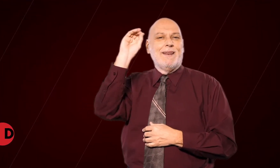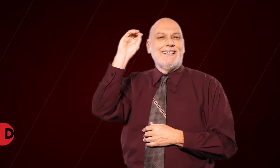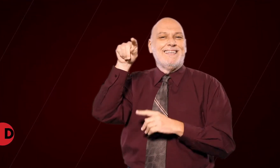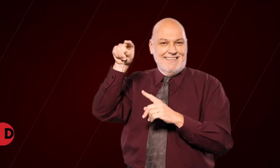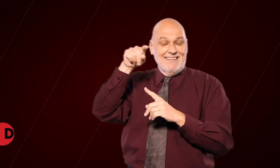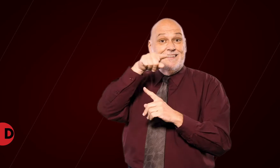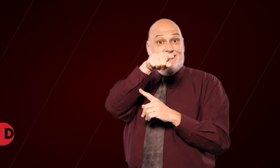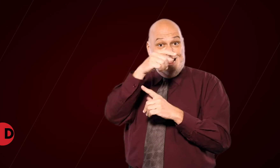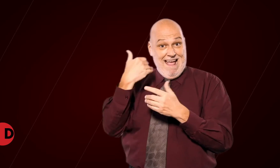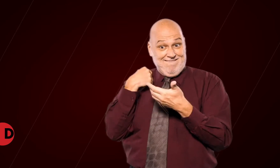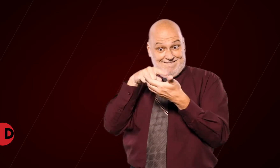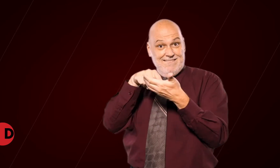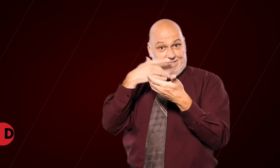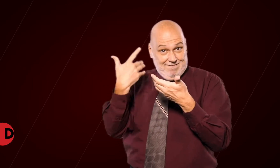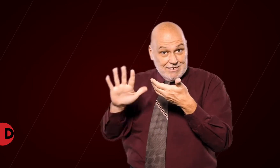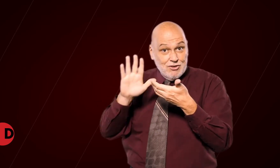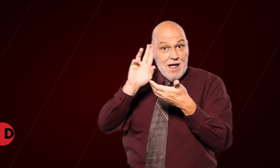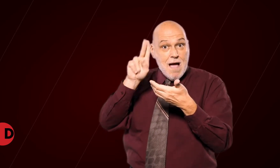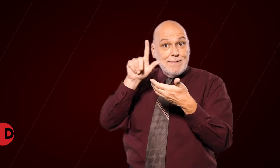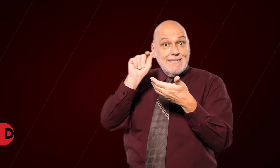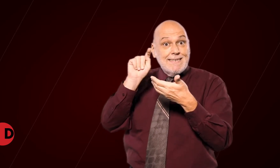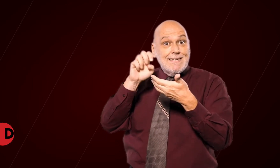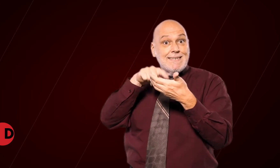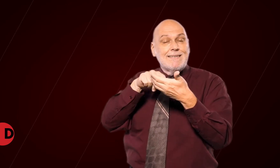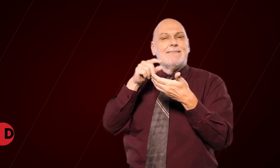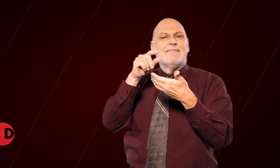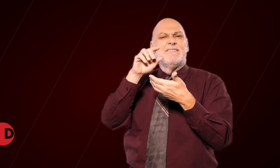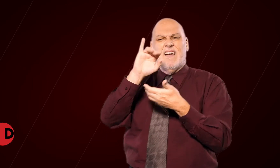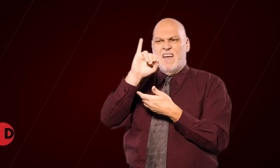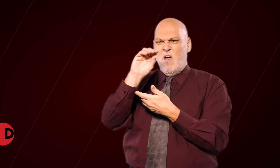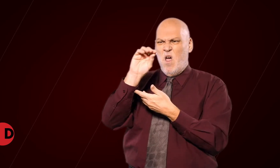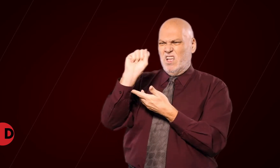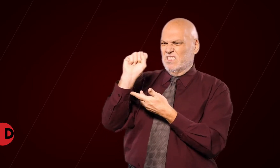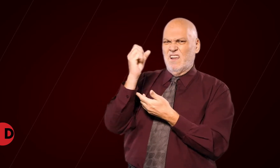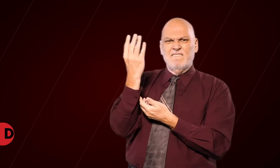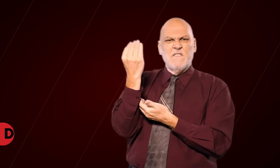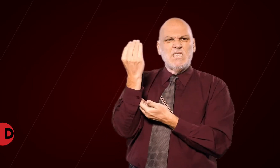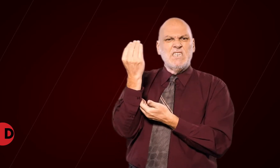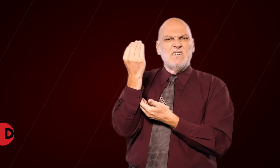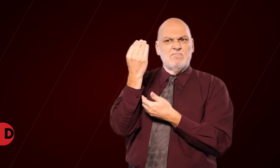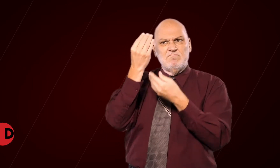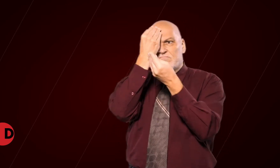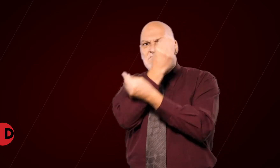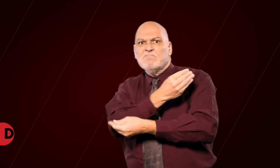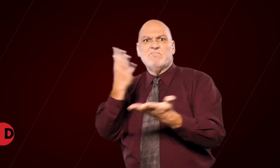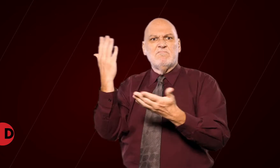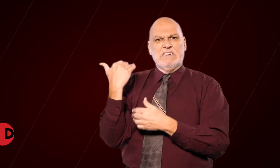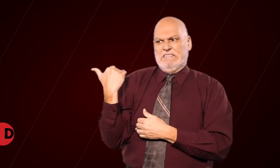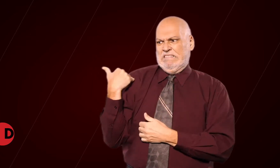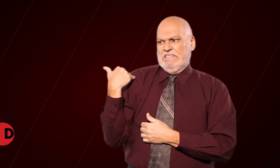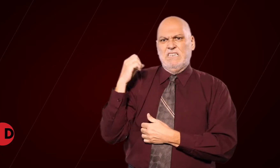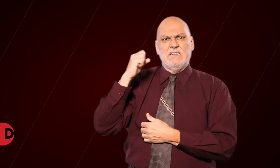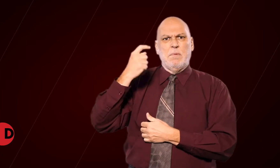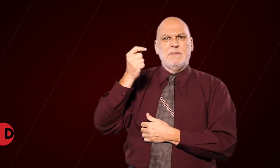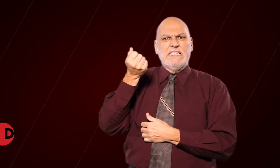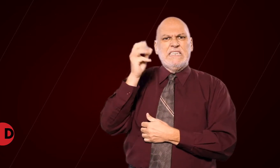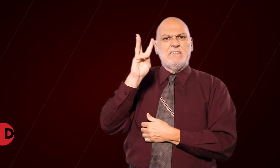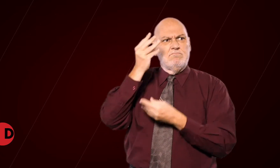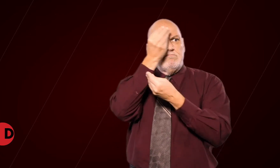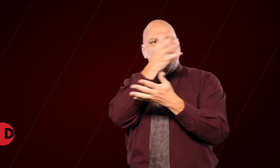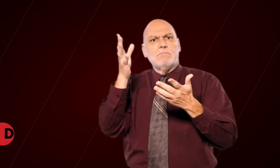Apple announced the latest iOS 14 version on September 16.